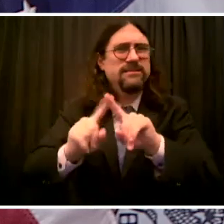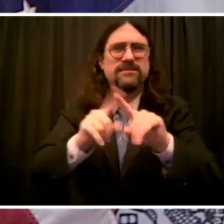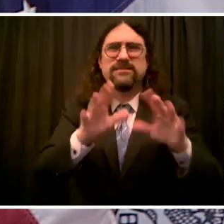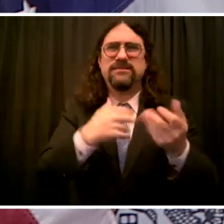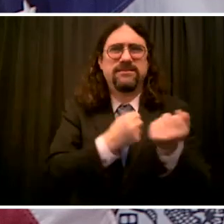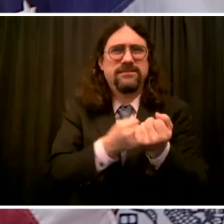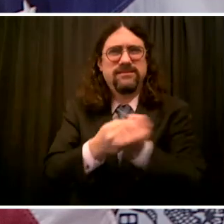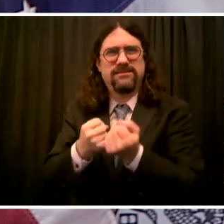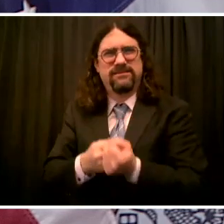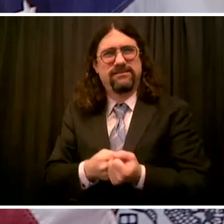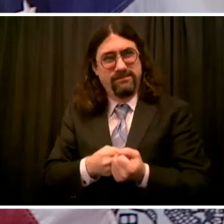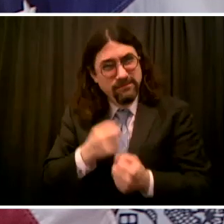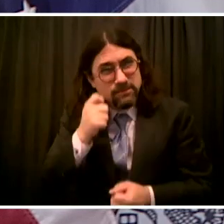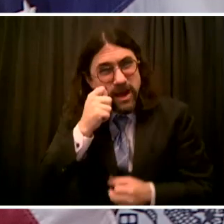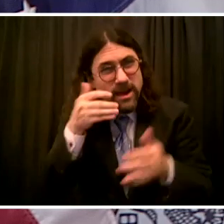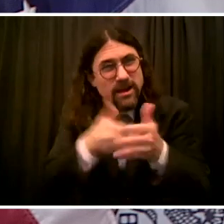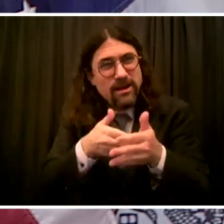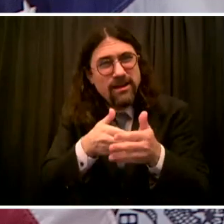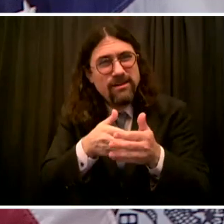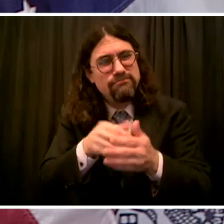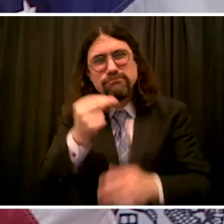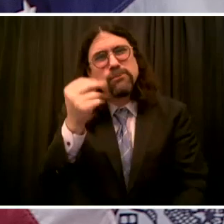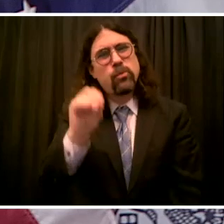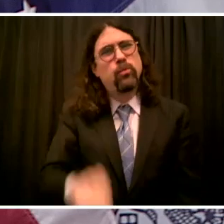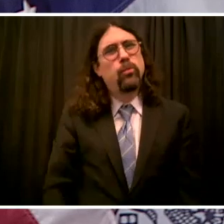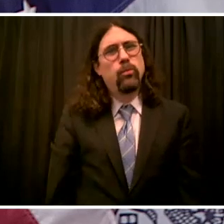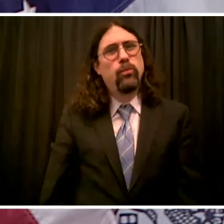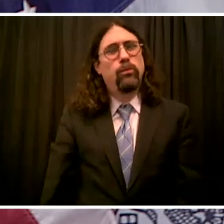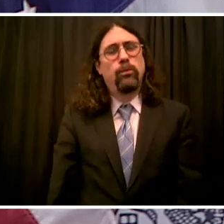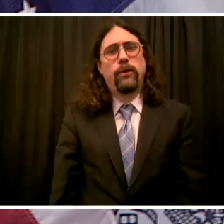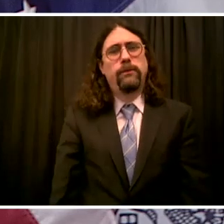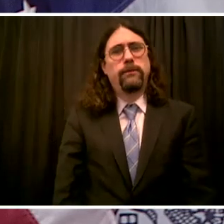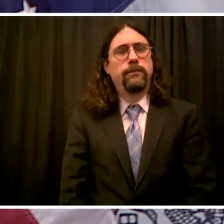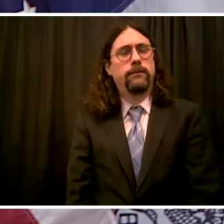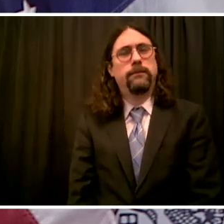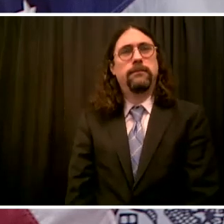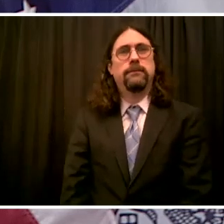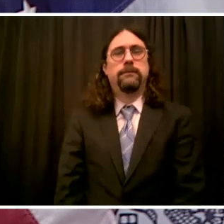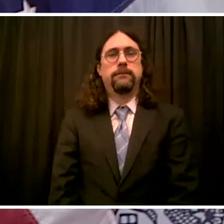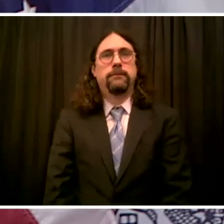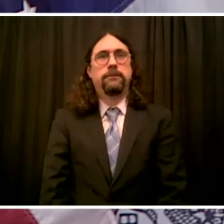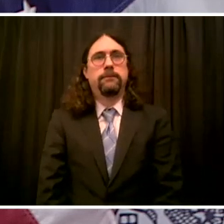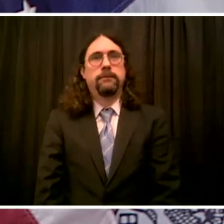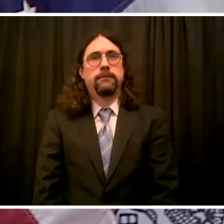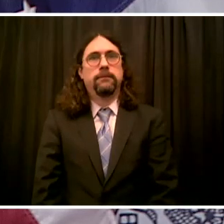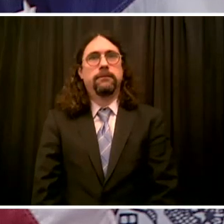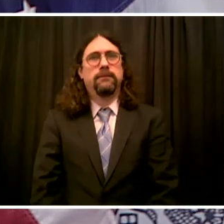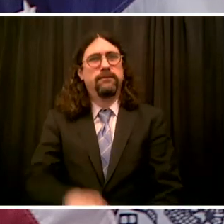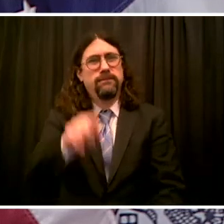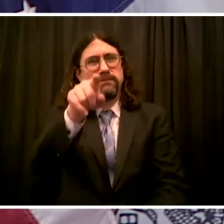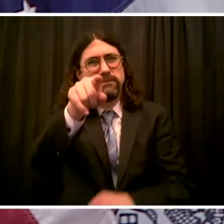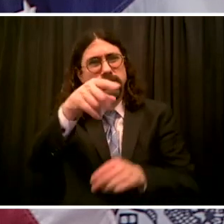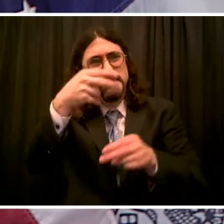OR WHETHER WE'RE WORKING WITH HOMEELSS OR THE MENTALLY ILL AND BRINGING TEMH T O E THHOITSPAL. NOW, BACK TO DISPARITIES FOR A